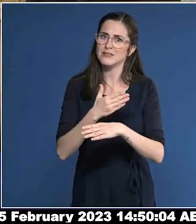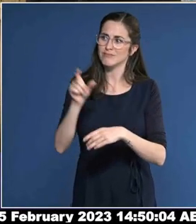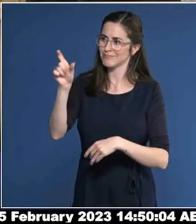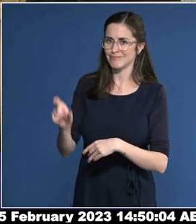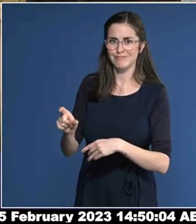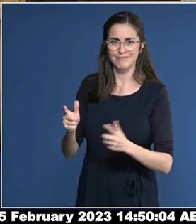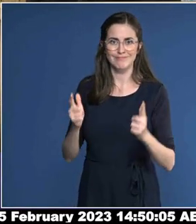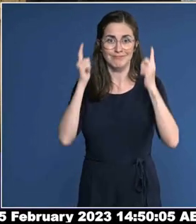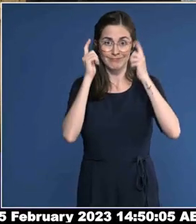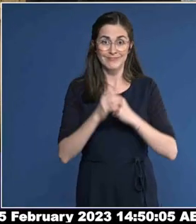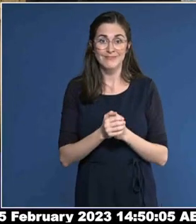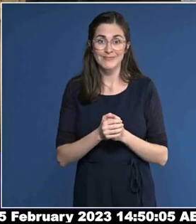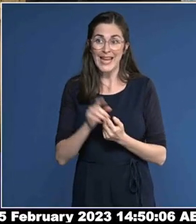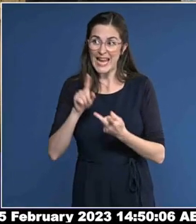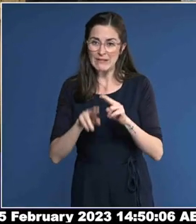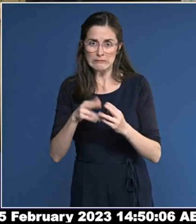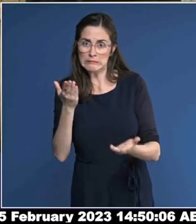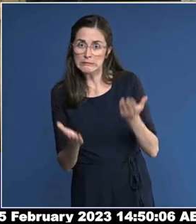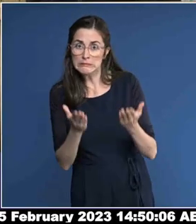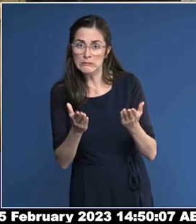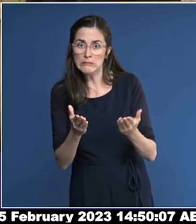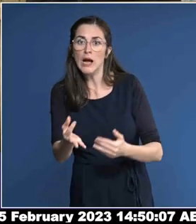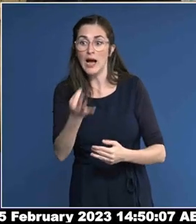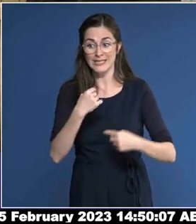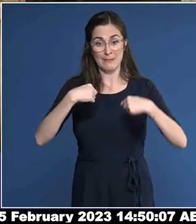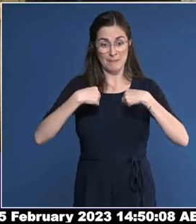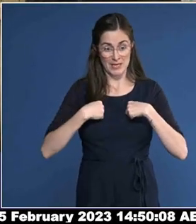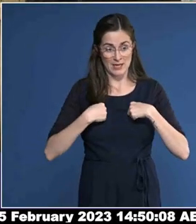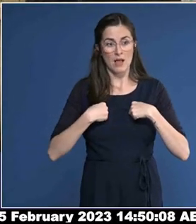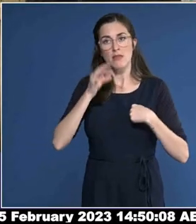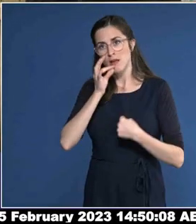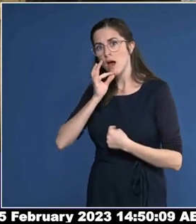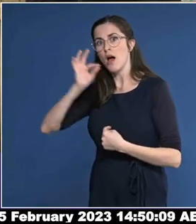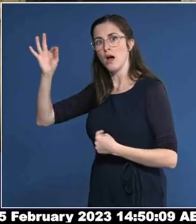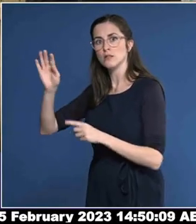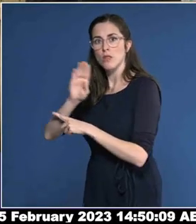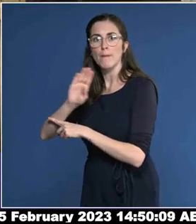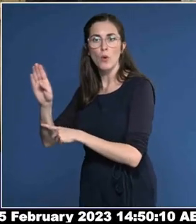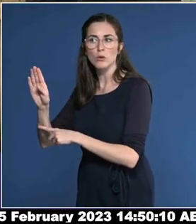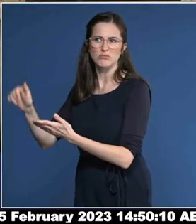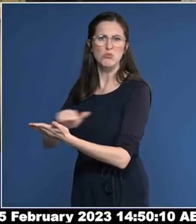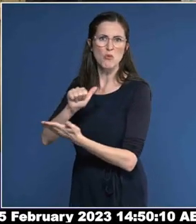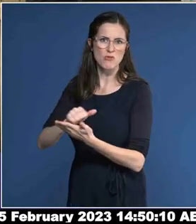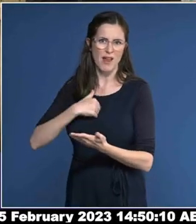reported through to me and then to the board as part of our reporting. And what would be the approach that you would take in terms of having to